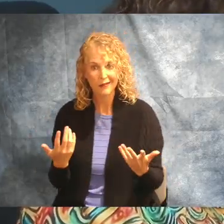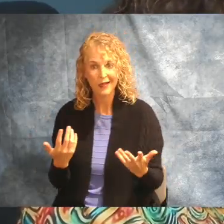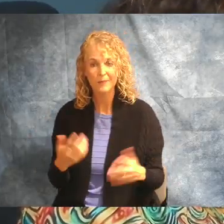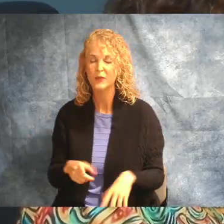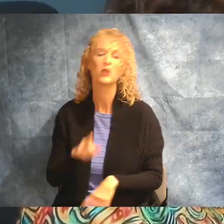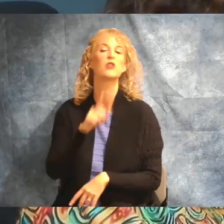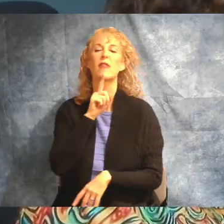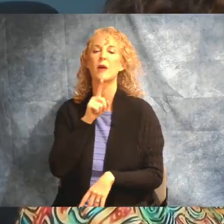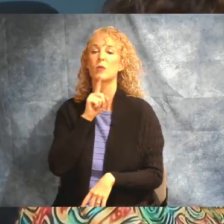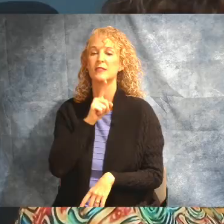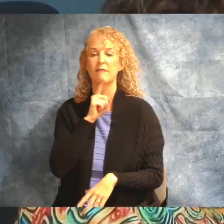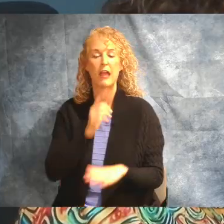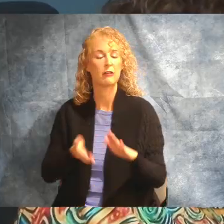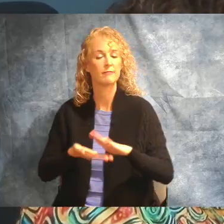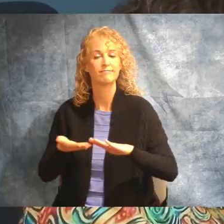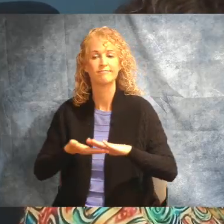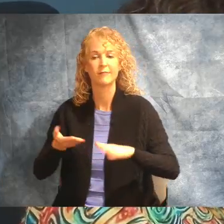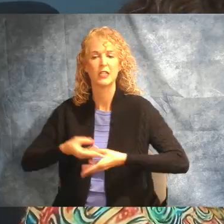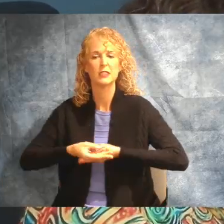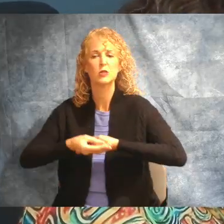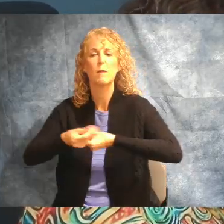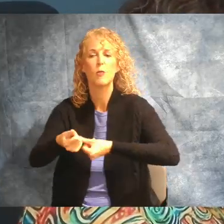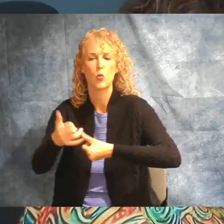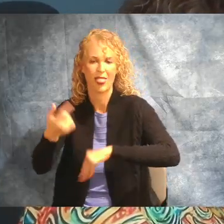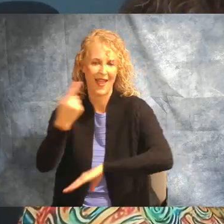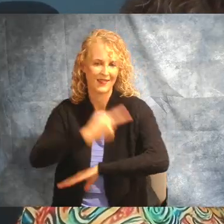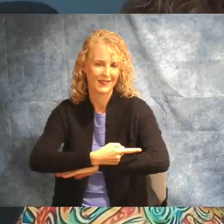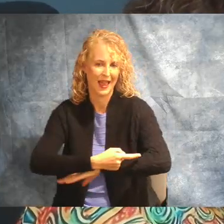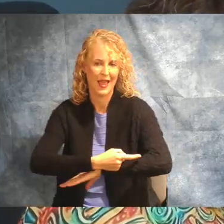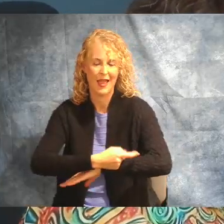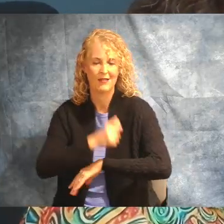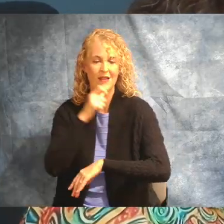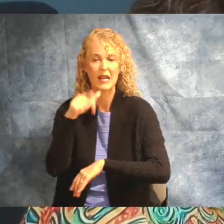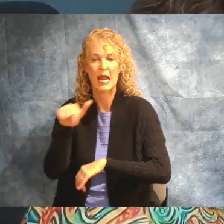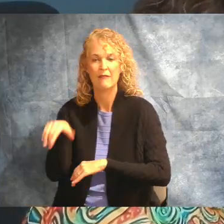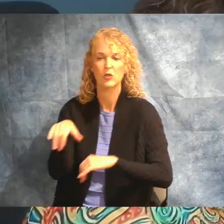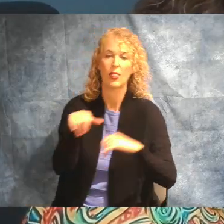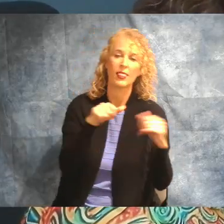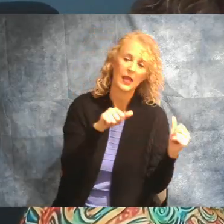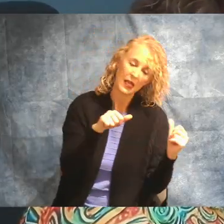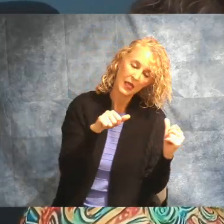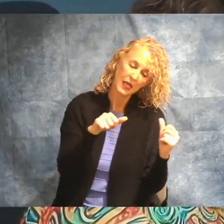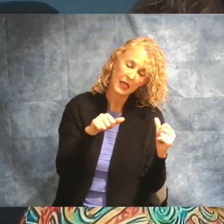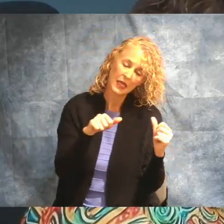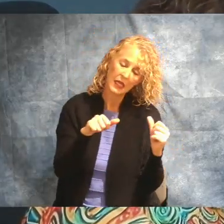efficient for small businesses versus going home and then trying to find classes and then you know